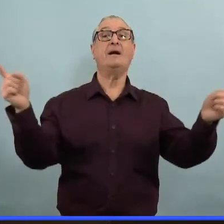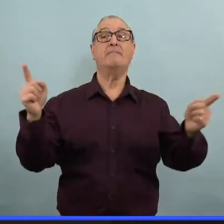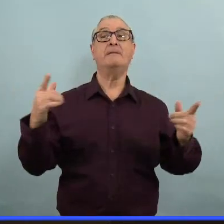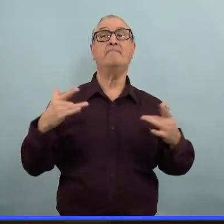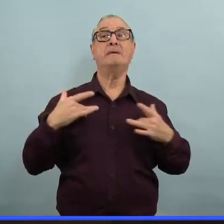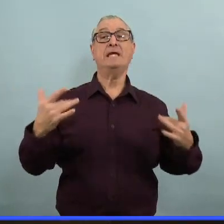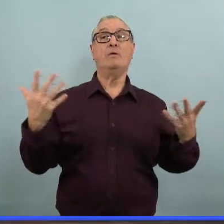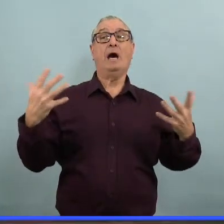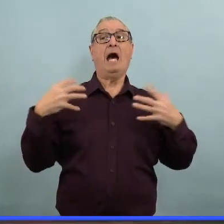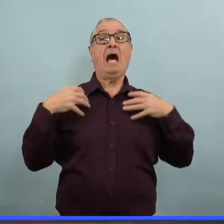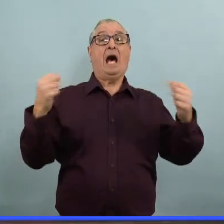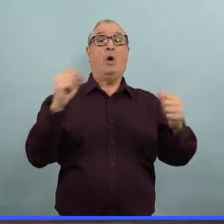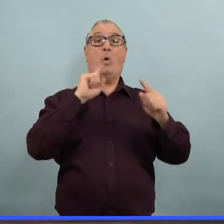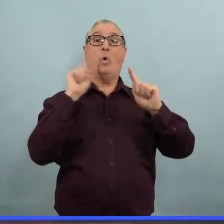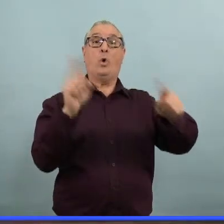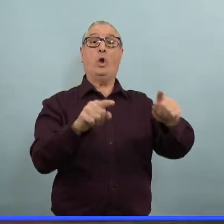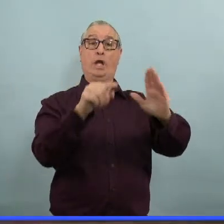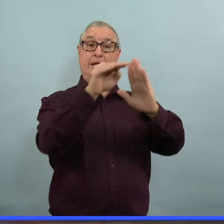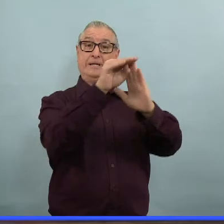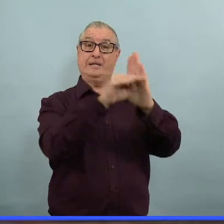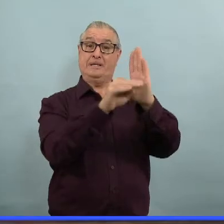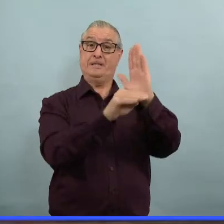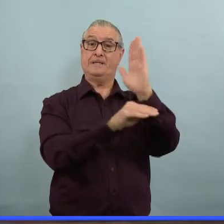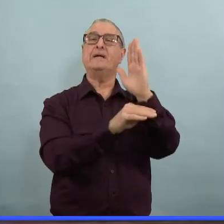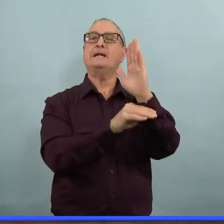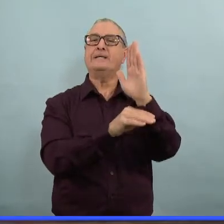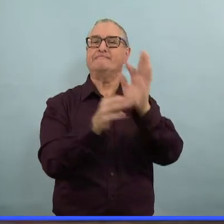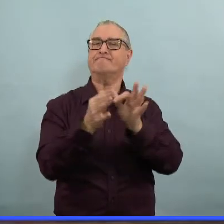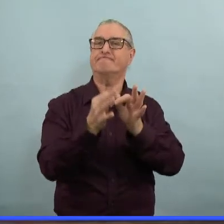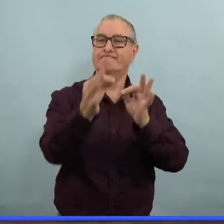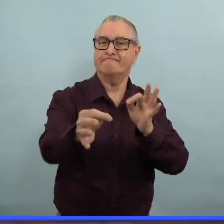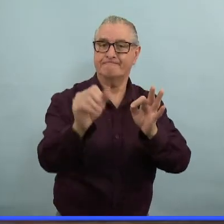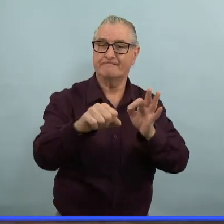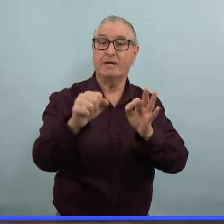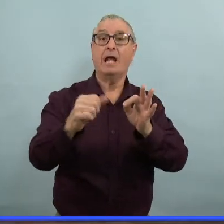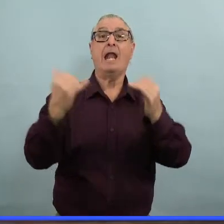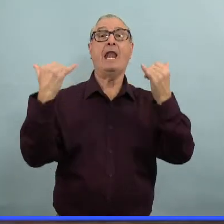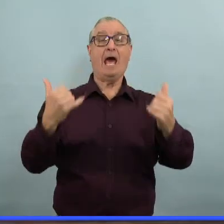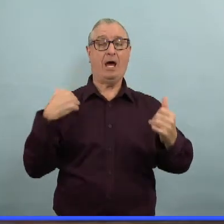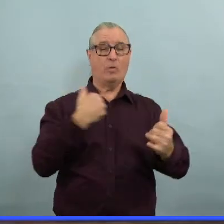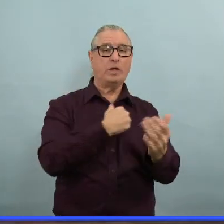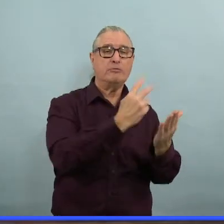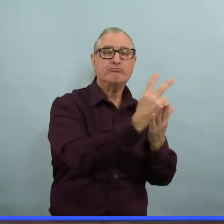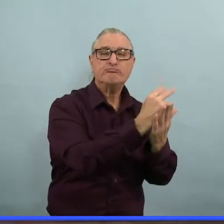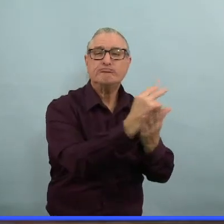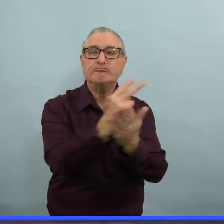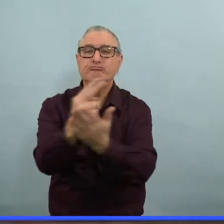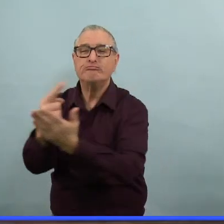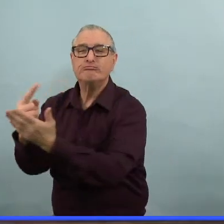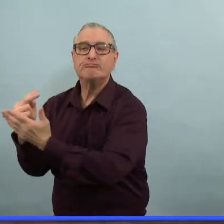looking at modeling and looking at trends many of which were showing the peak or pending peak